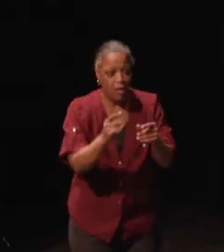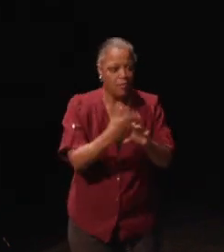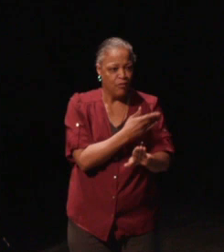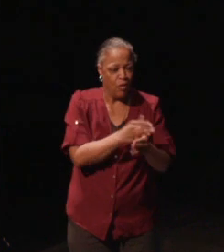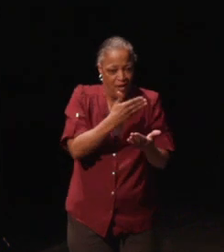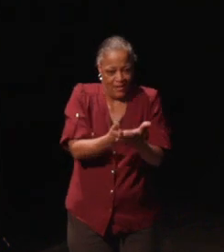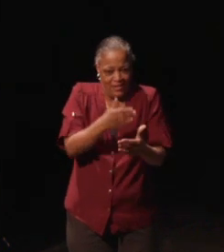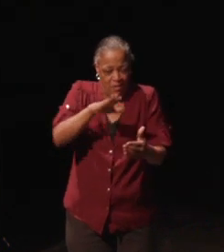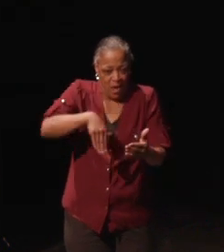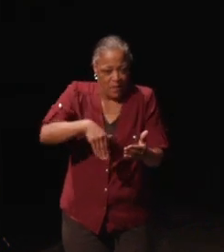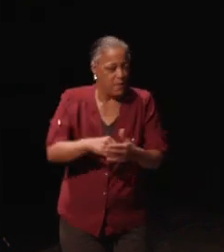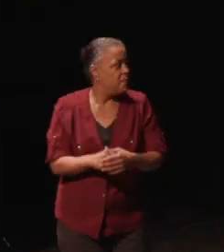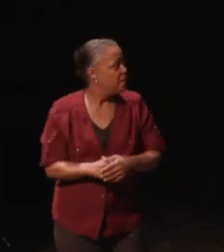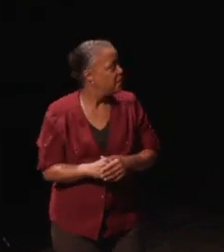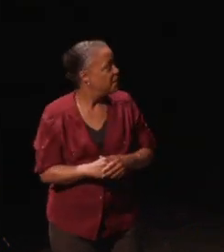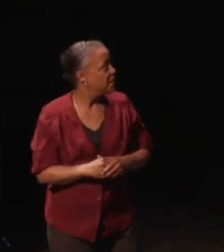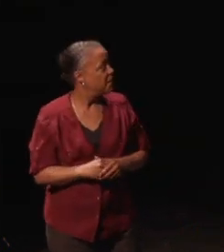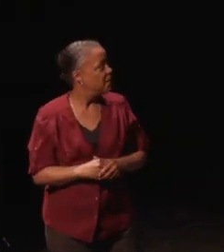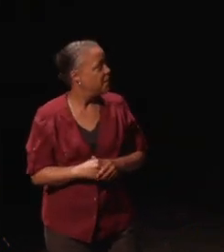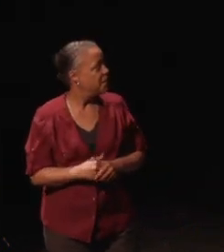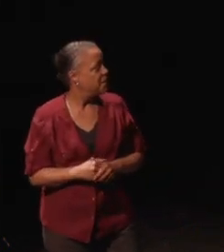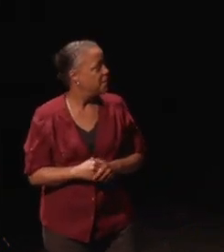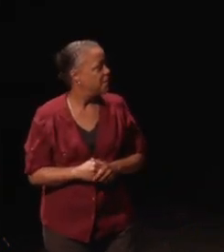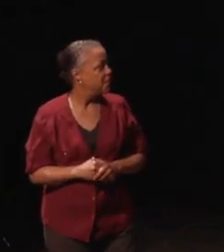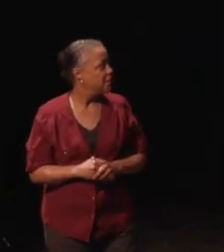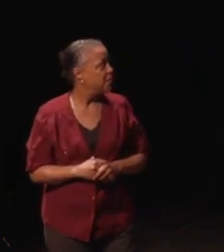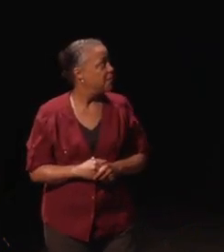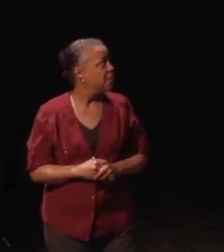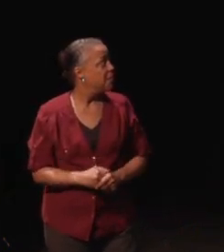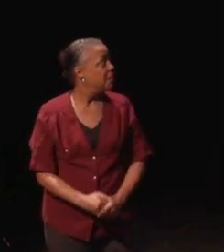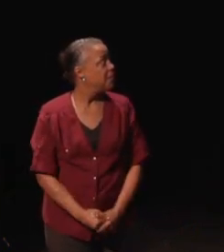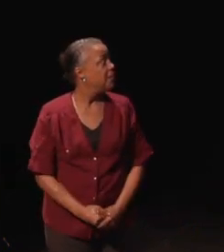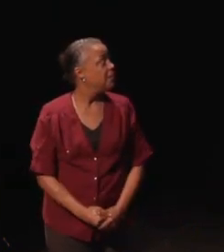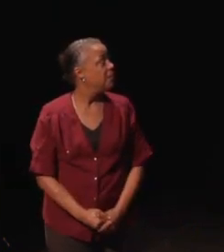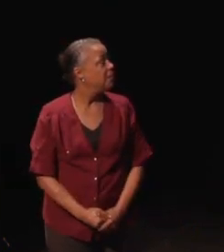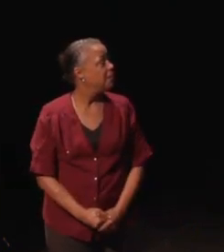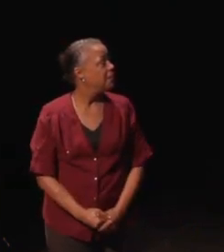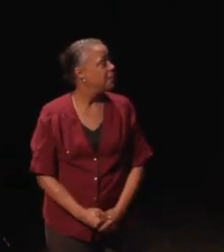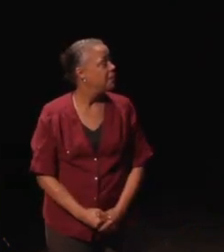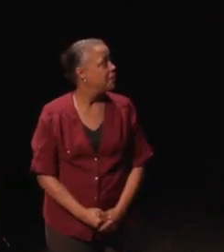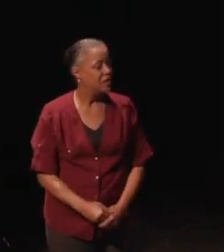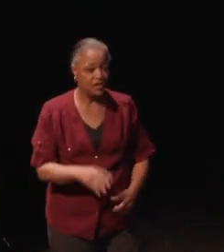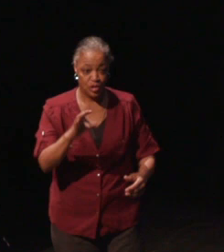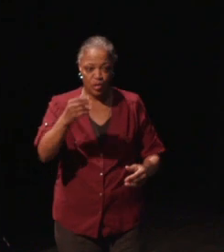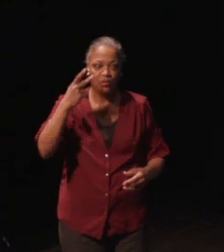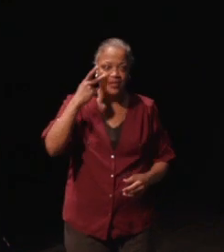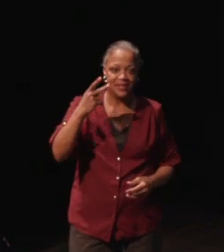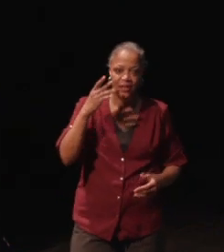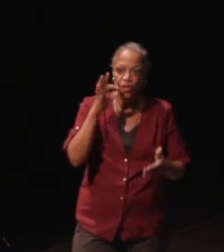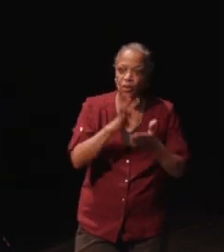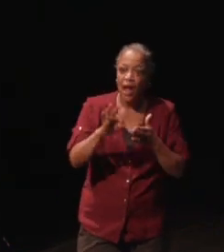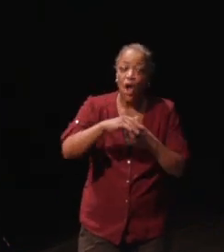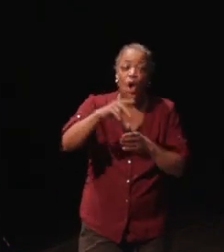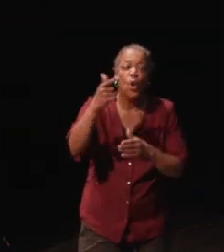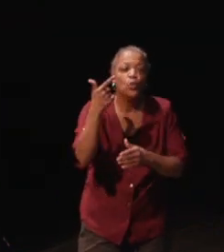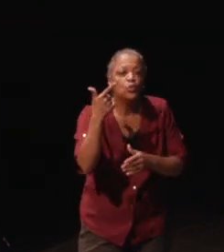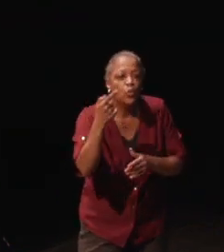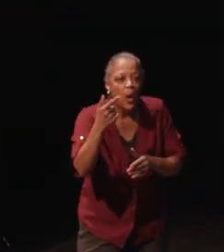So, if you didn't count that was 21 swipes